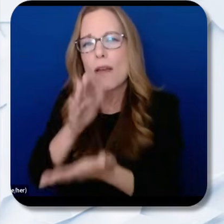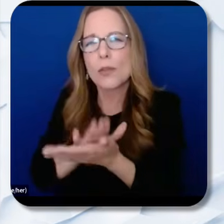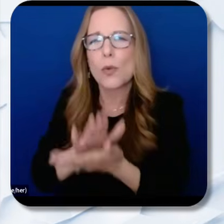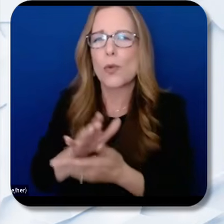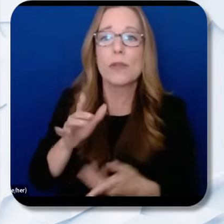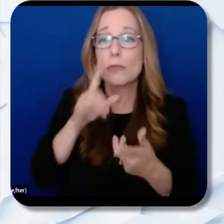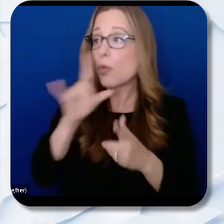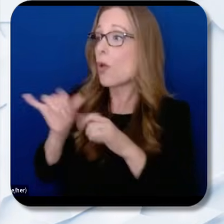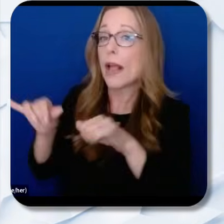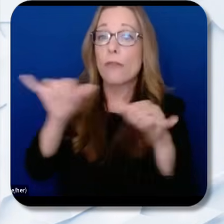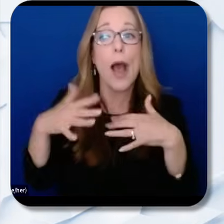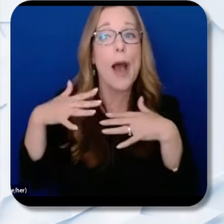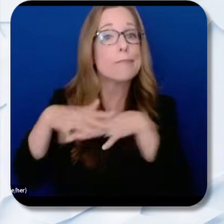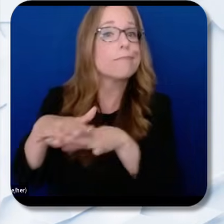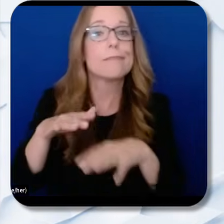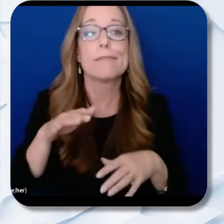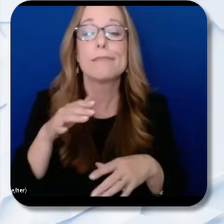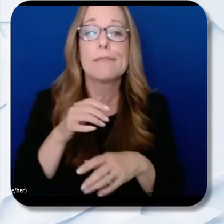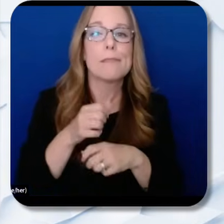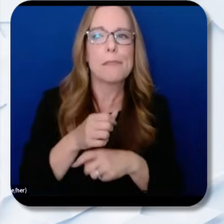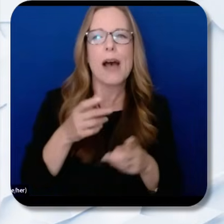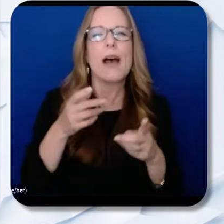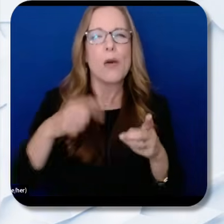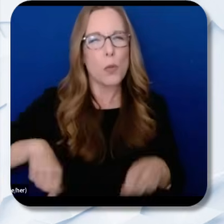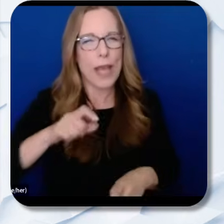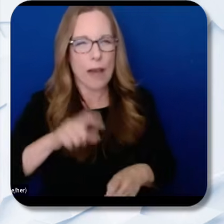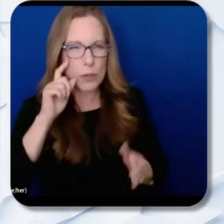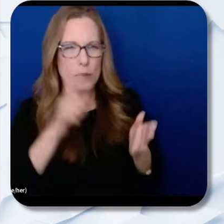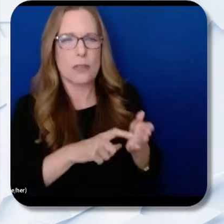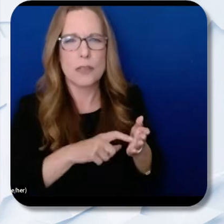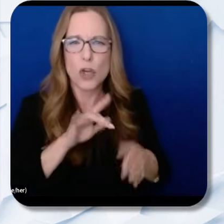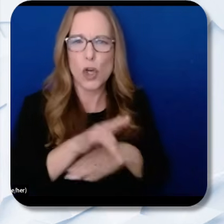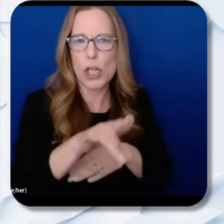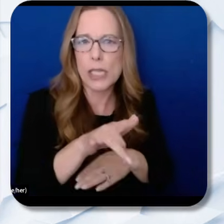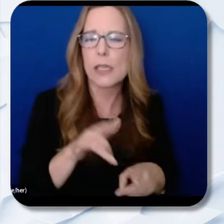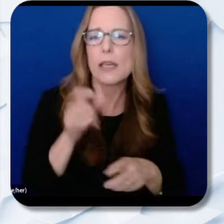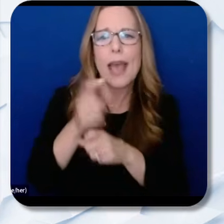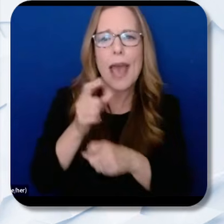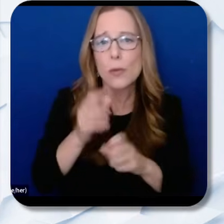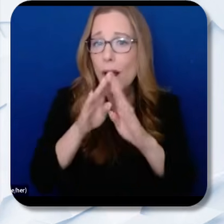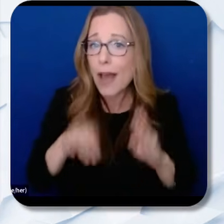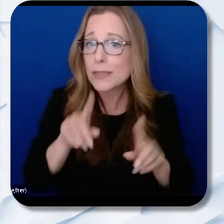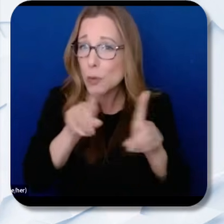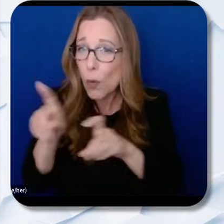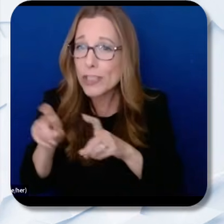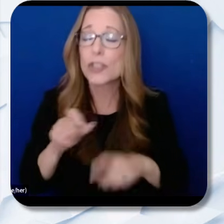trusted relationships to be an absolute essential skill.